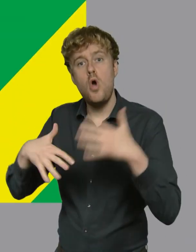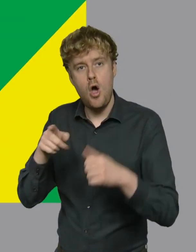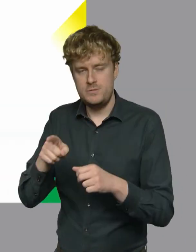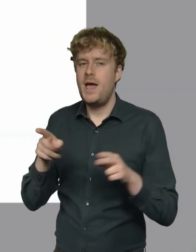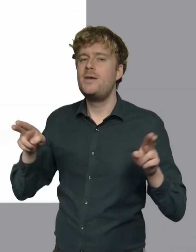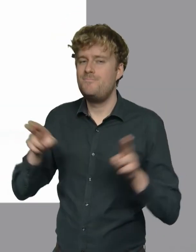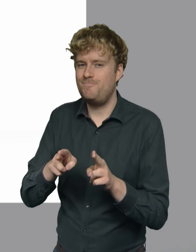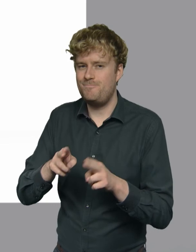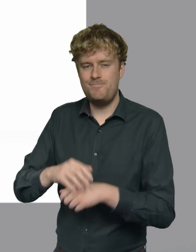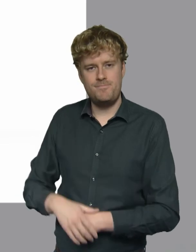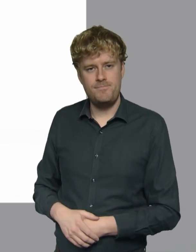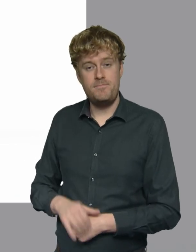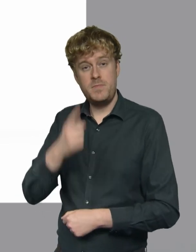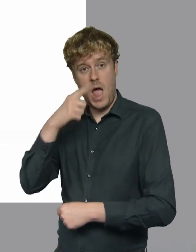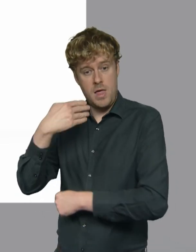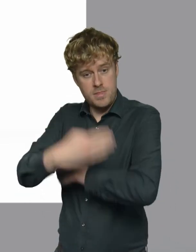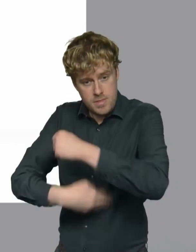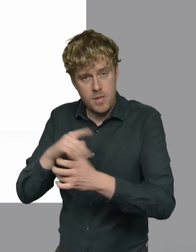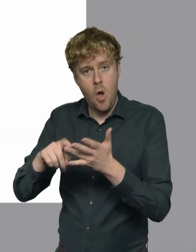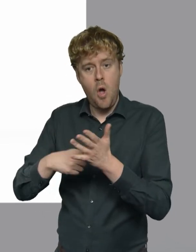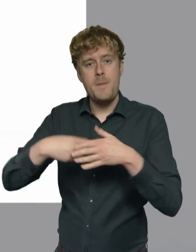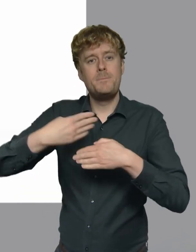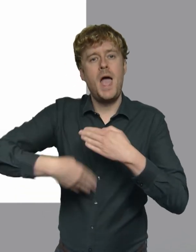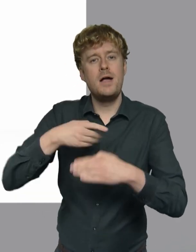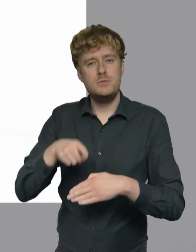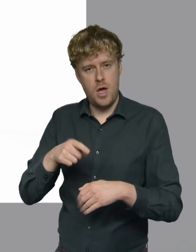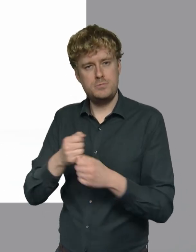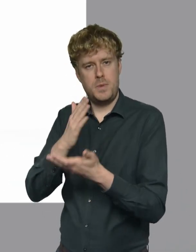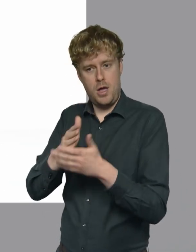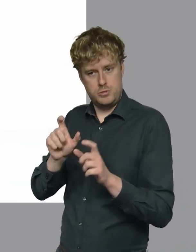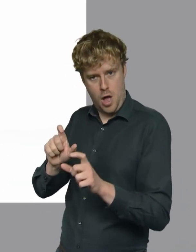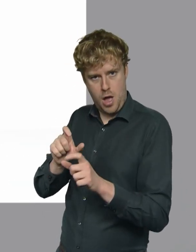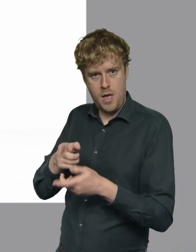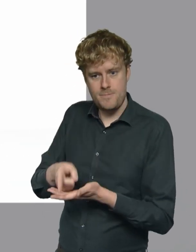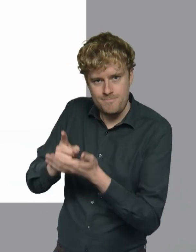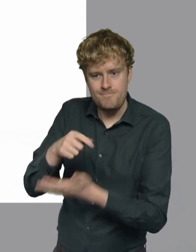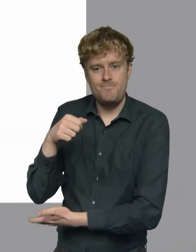Use a sling or bandage to support the injury in a raised position if the casualty allows you to do so.